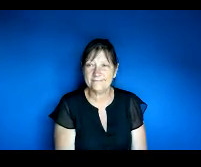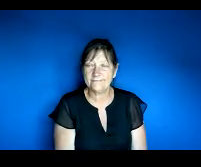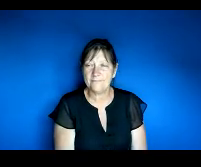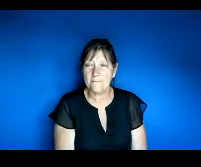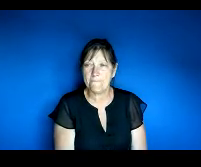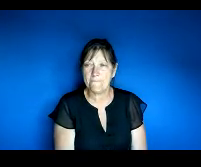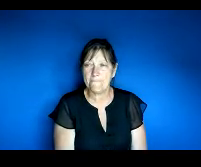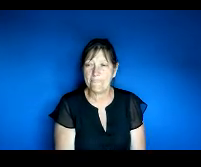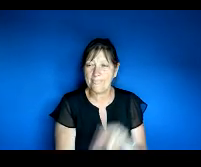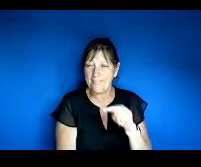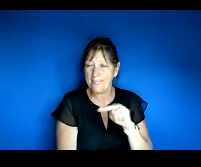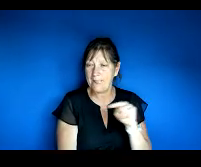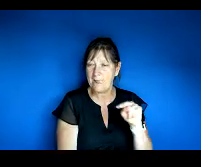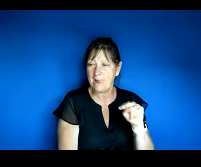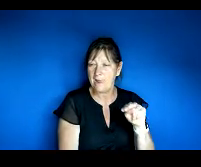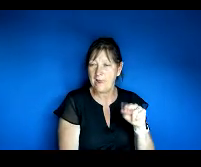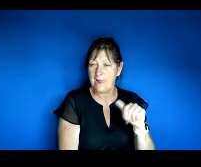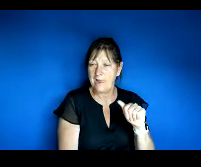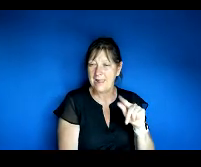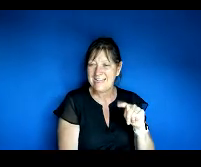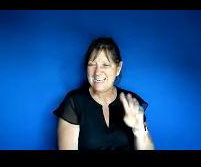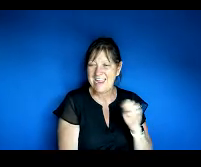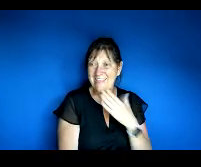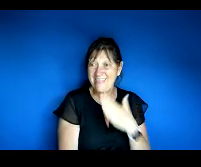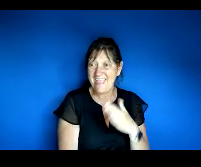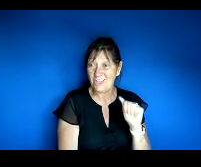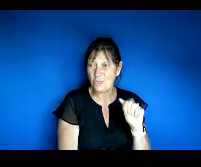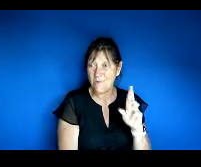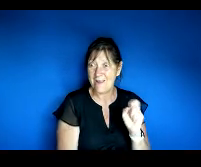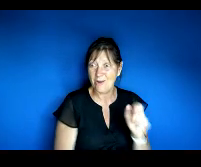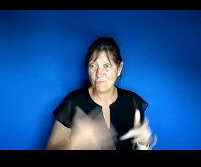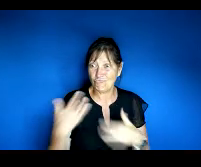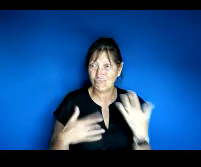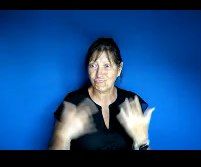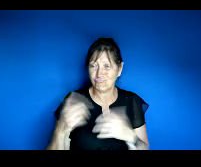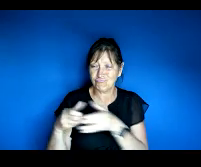Thanks, Aaron. Yeah, we're very excited about that task force and what possibilities that might include,